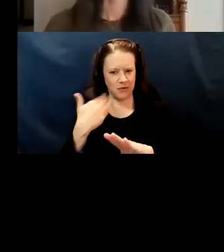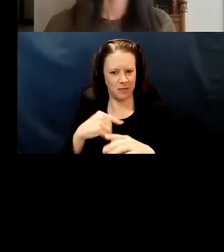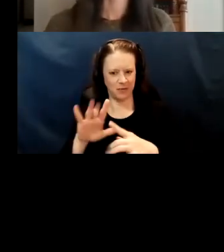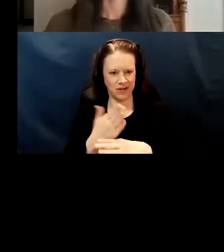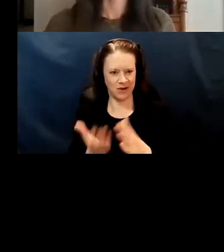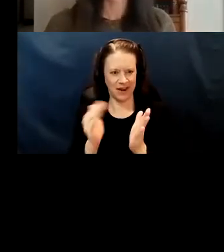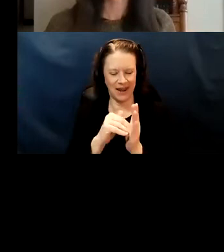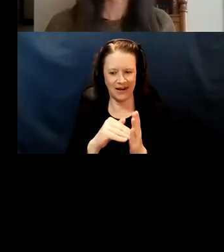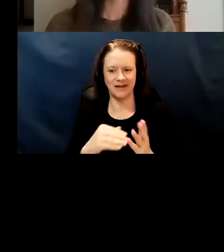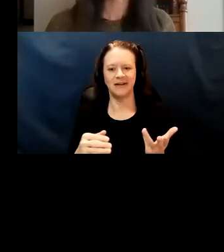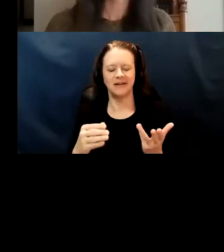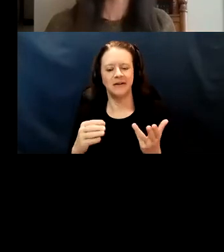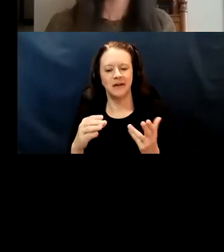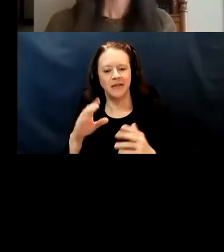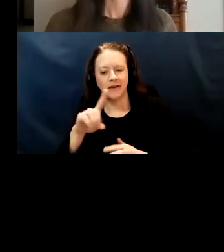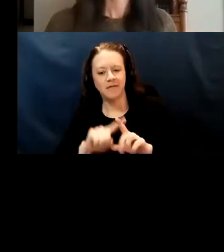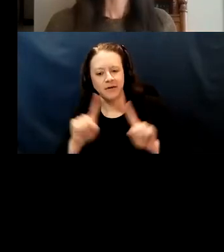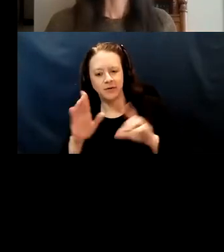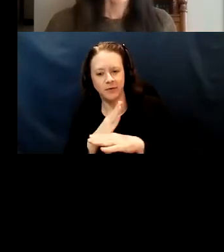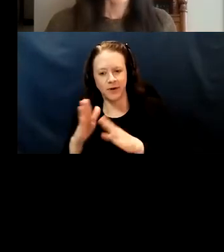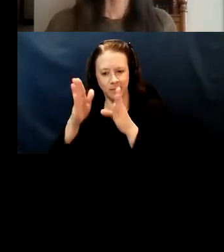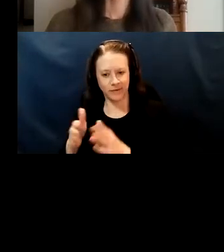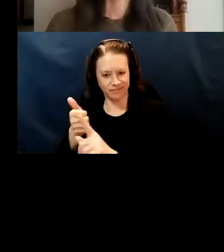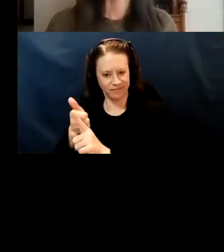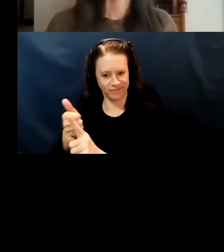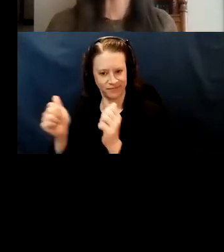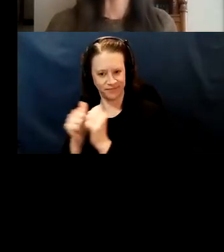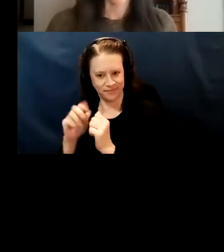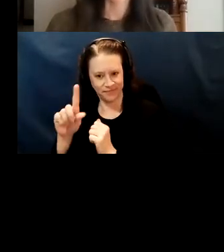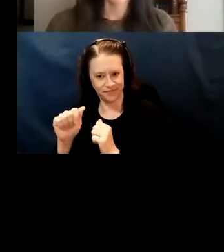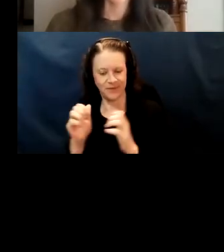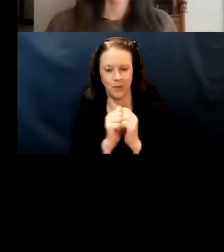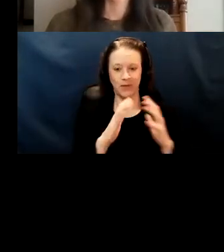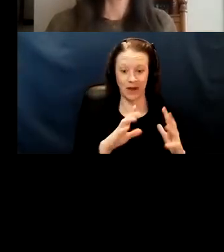person with a disability and a person without a disability is 5